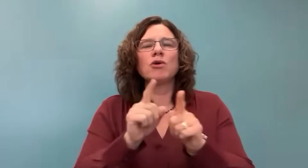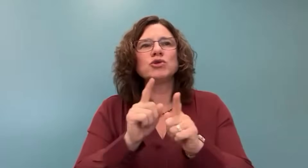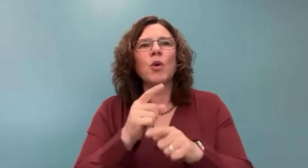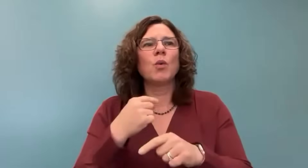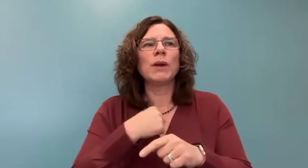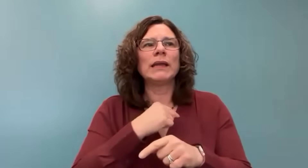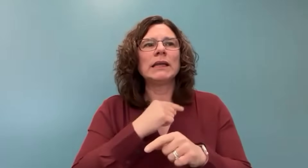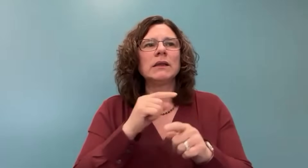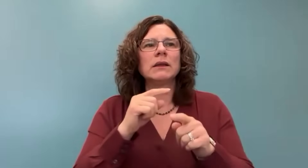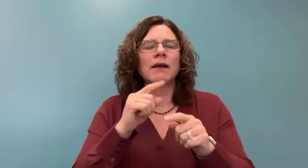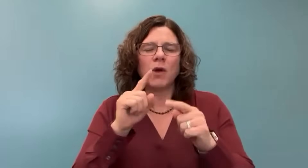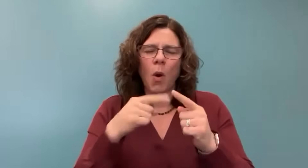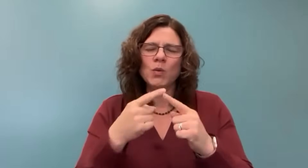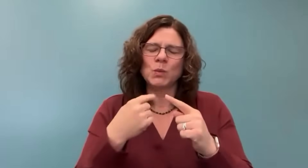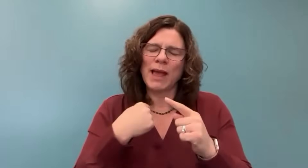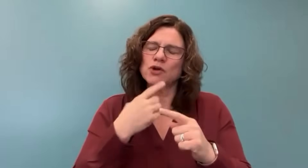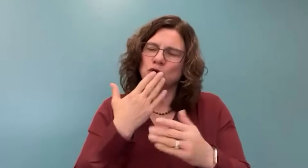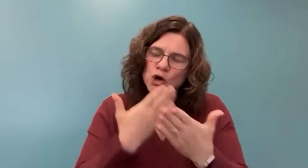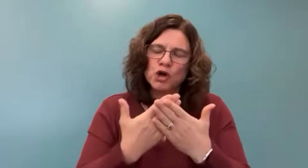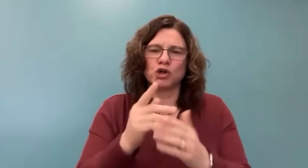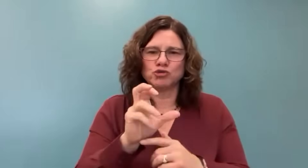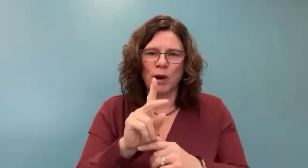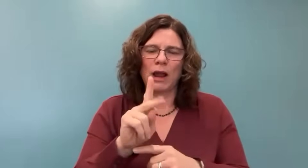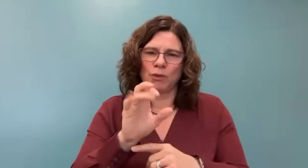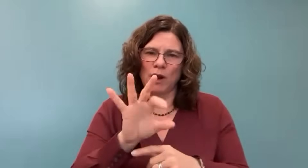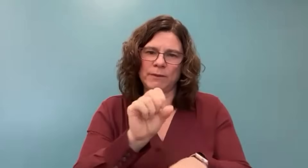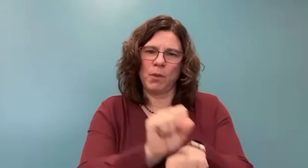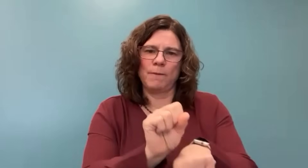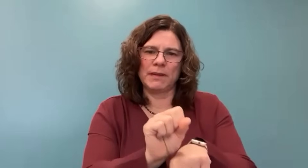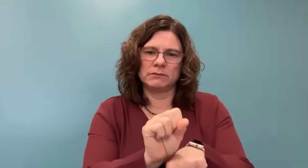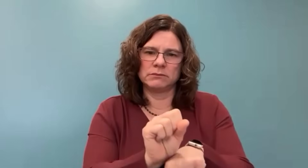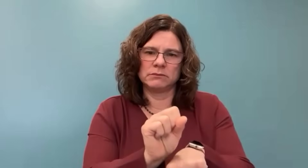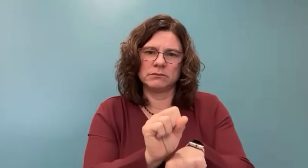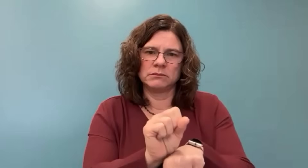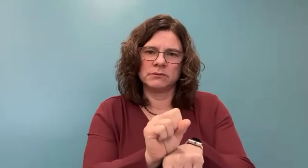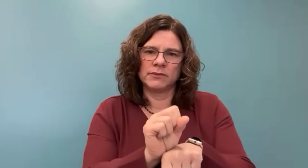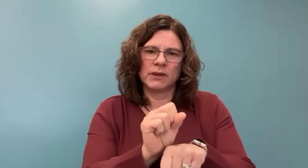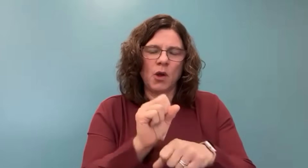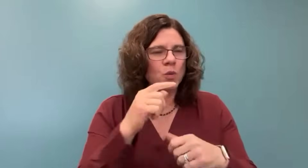We also have a very good track record of employment.